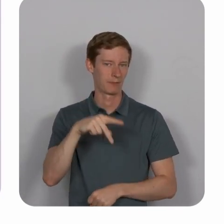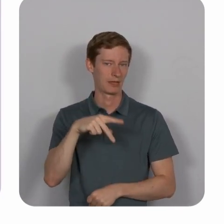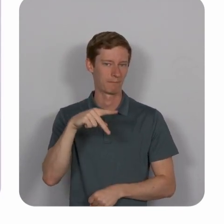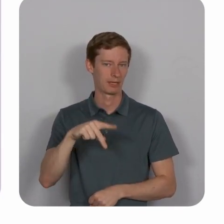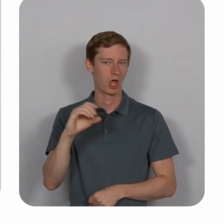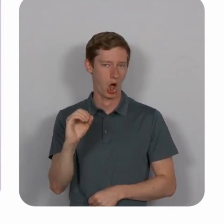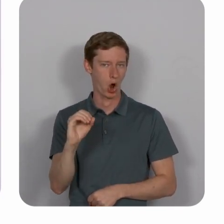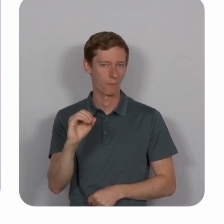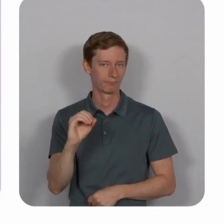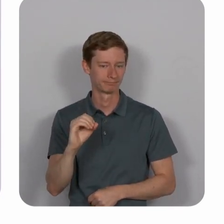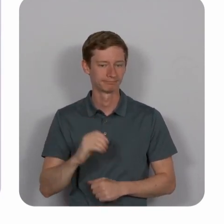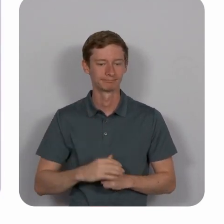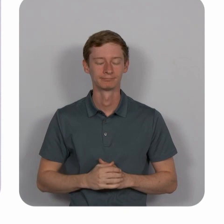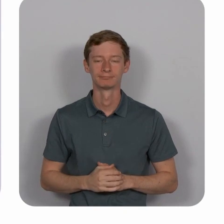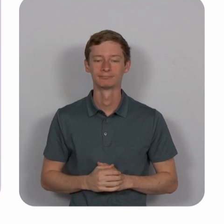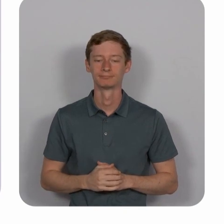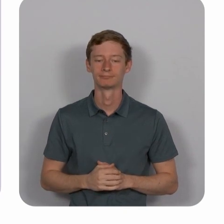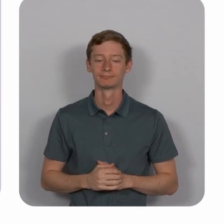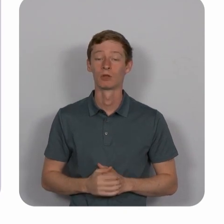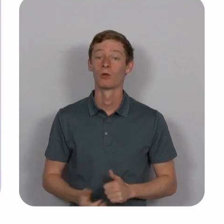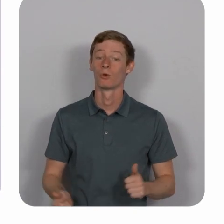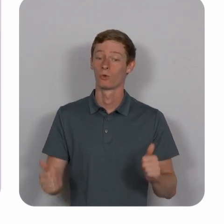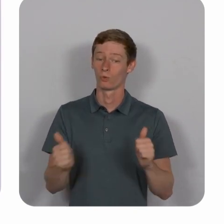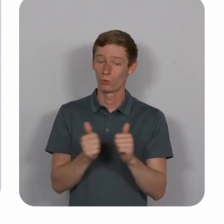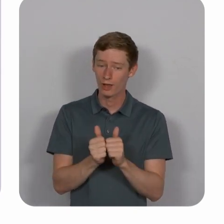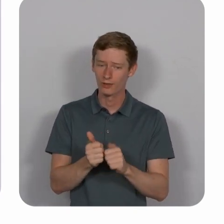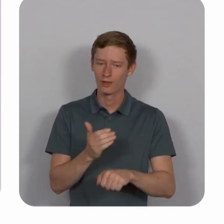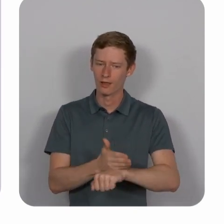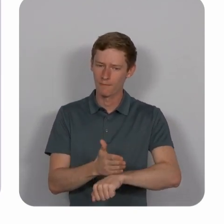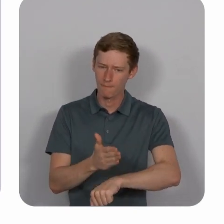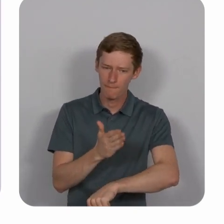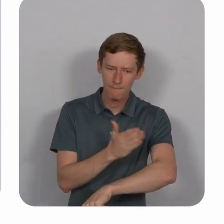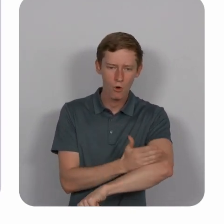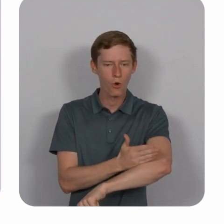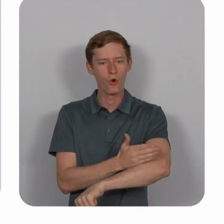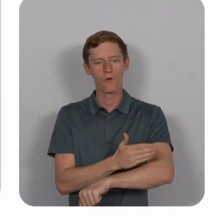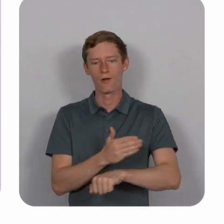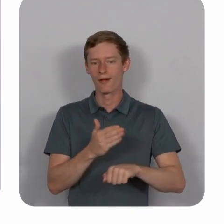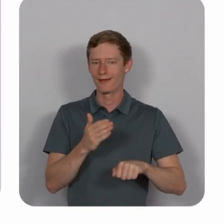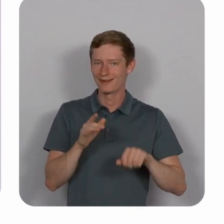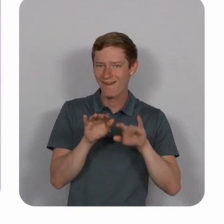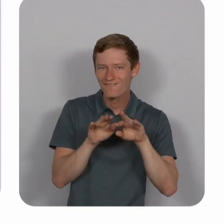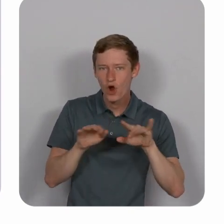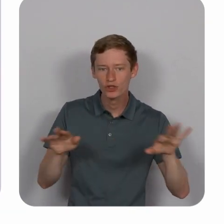With an improved recipe, taking advantage of data mixing,